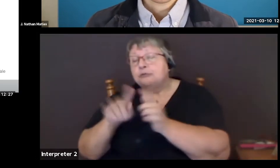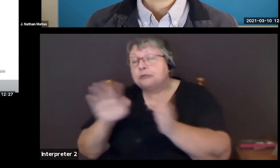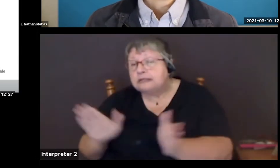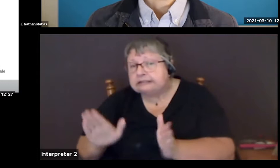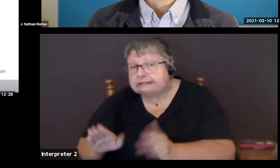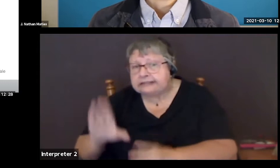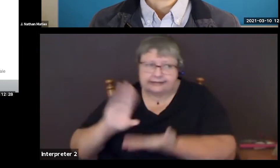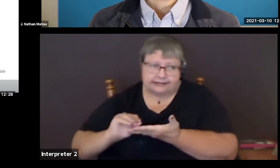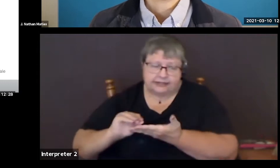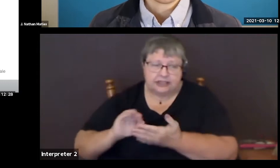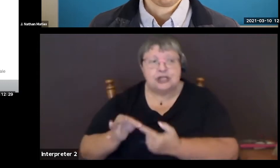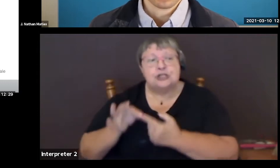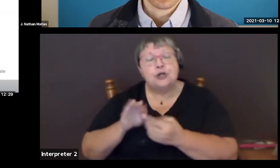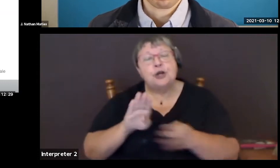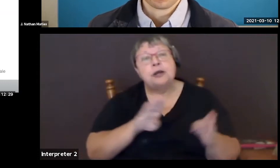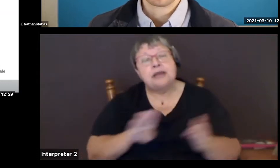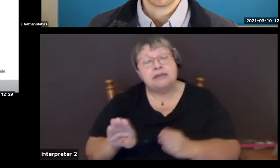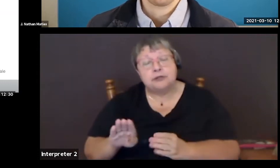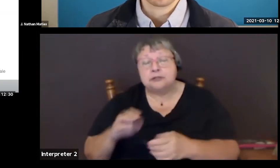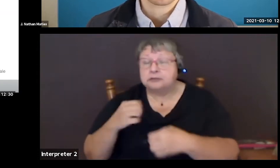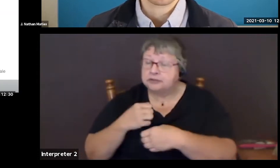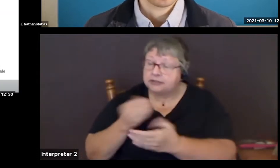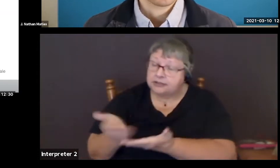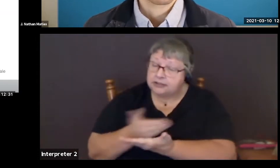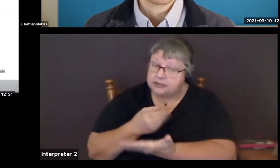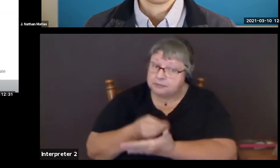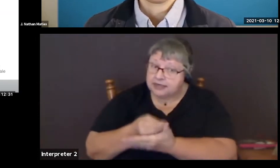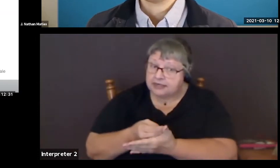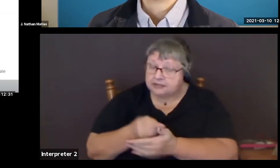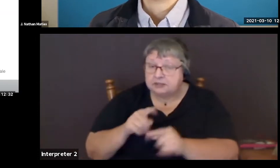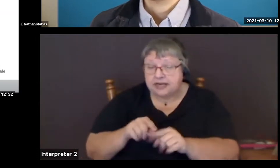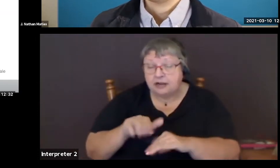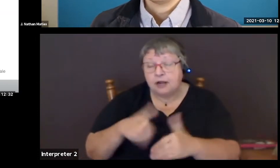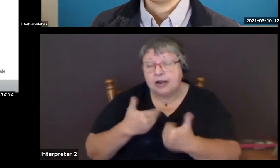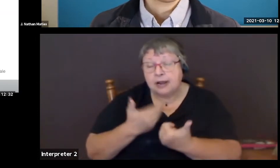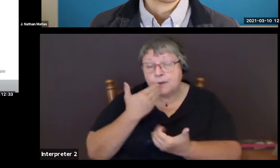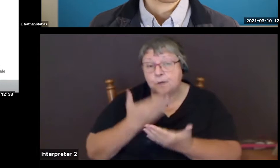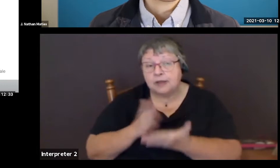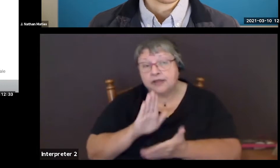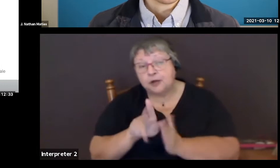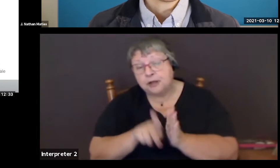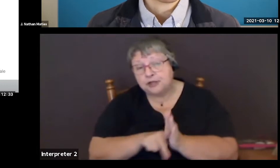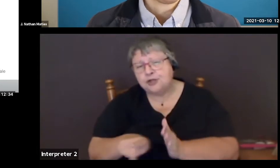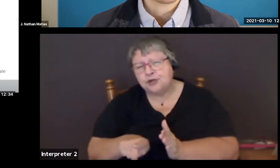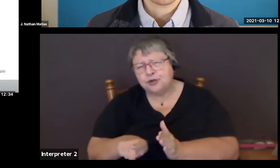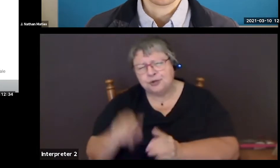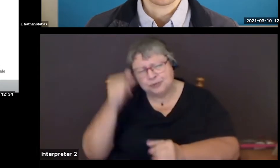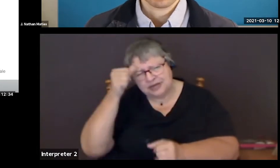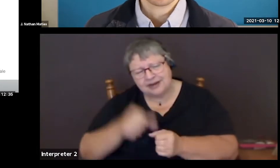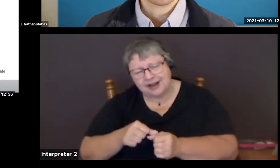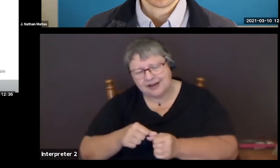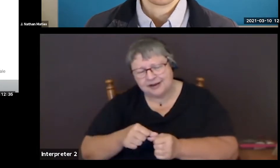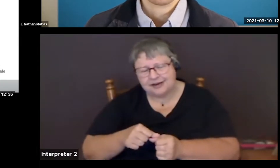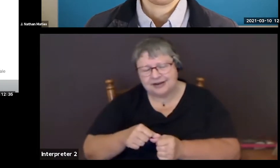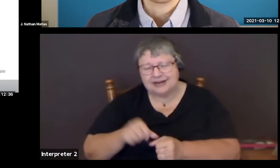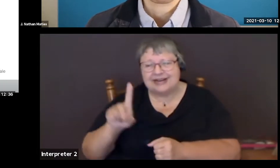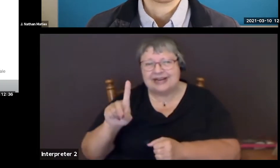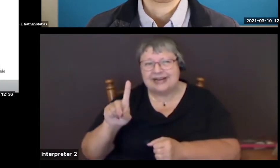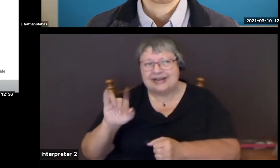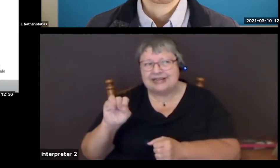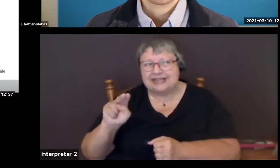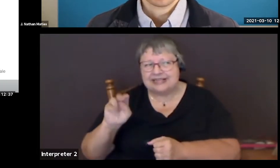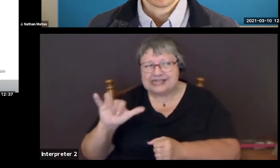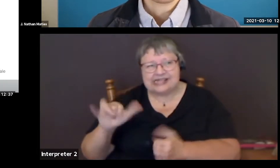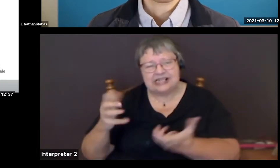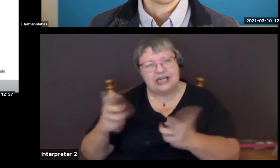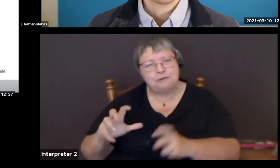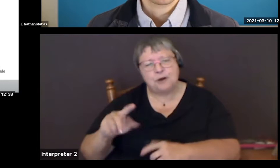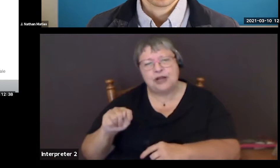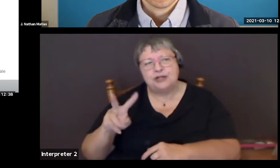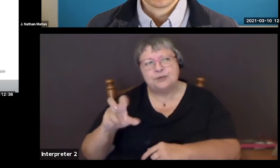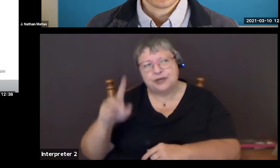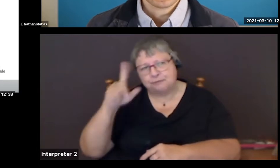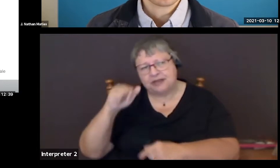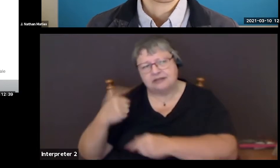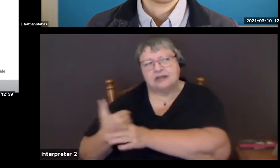on the basis of how well their policies work. You'll recall that Disney chose not to acquire Twitter, because of their harassment problem. And then of course.